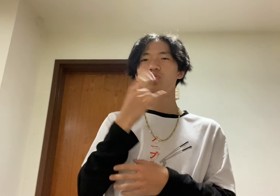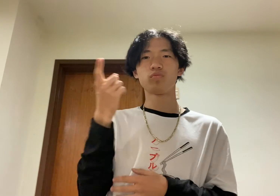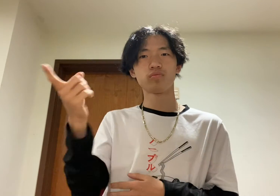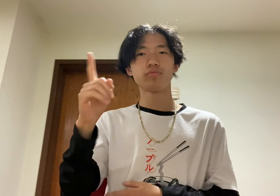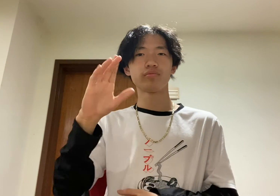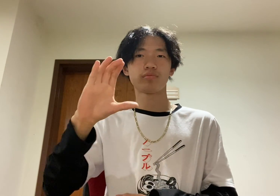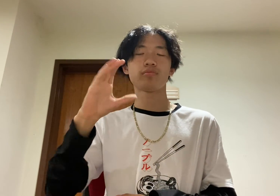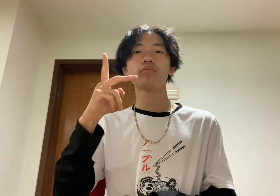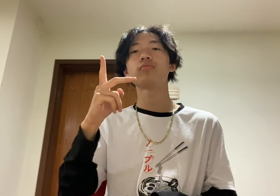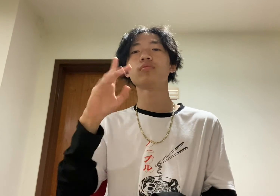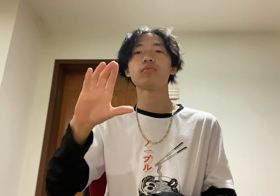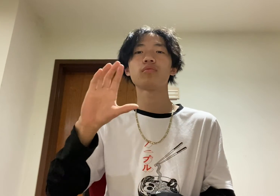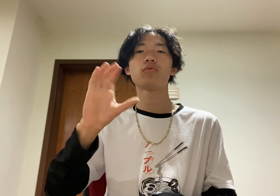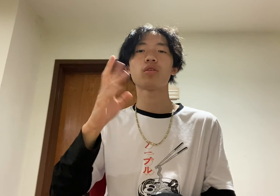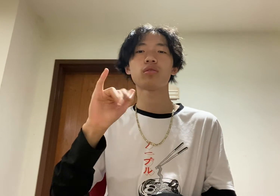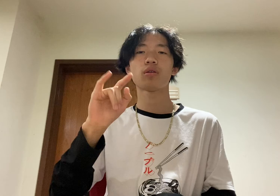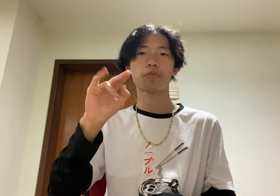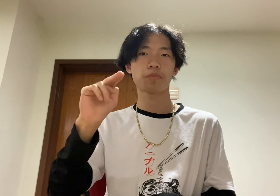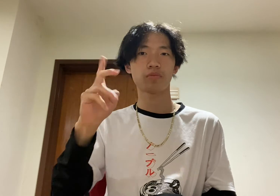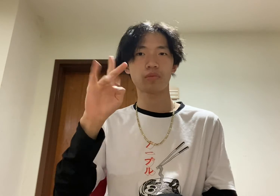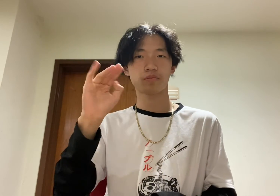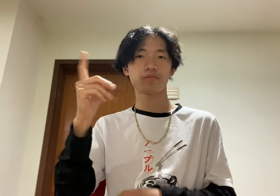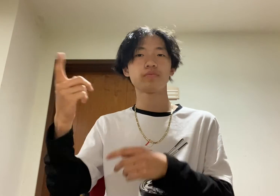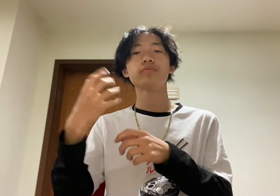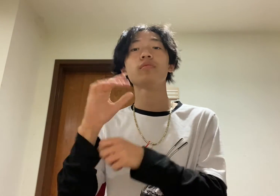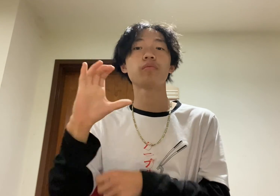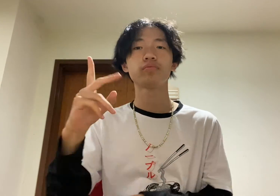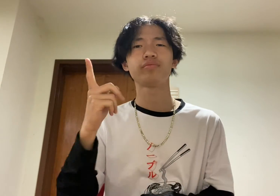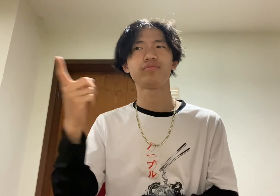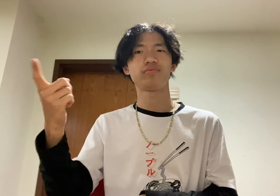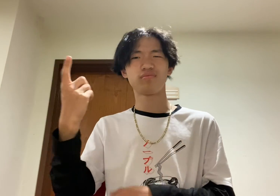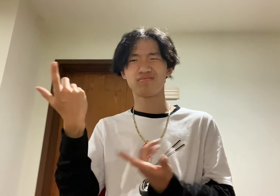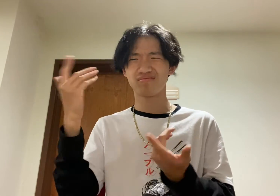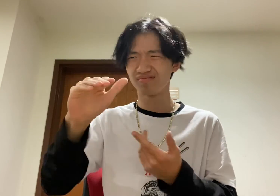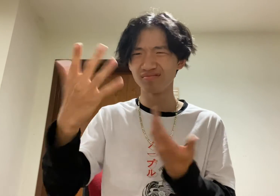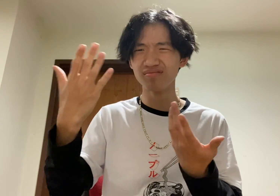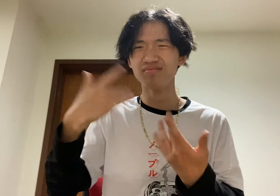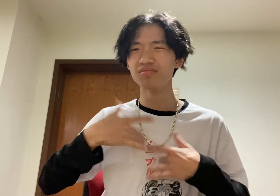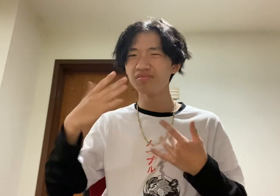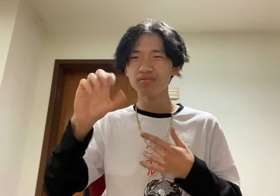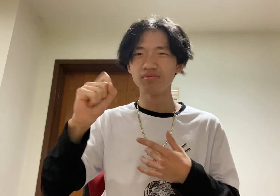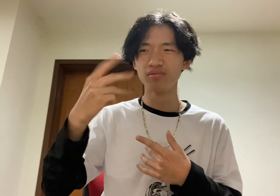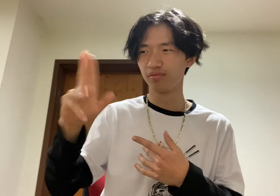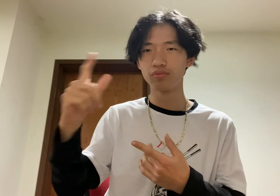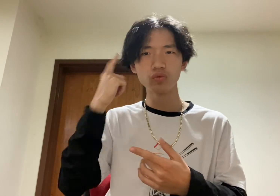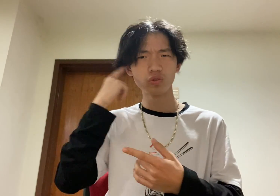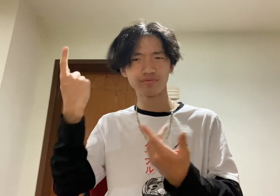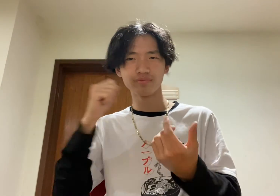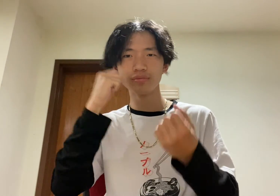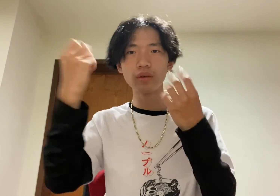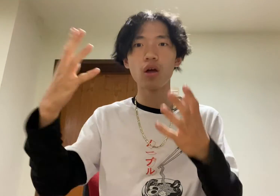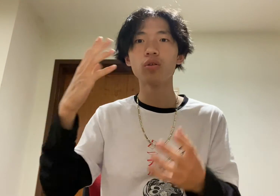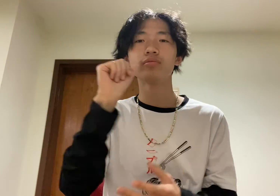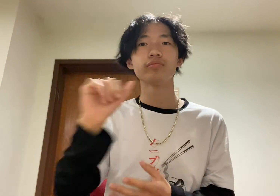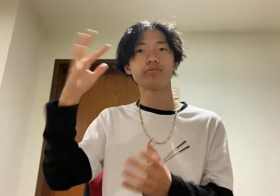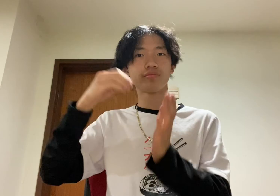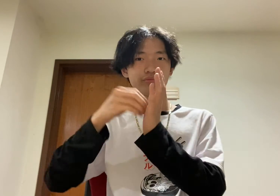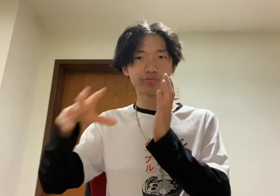And the most inspiring thing is that Christine Sun Kim (CK) wanted to meet Asian students from CSDR,